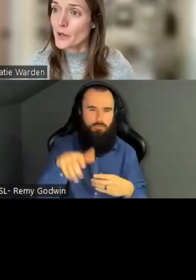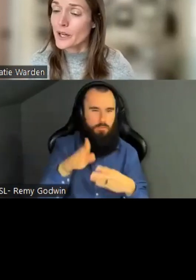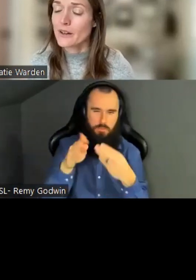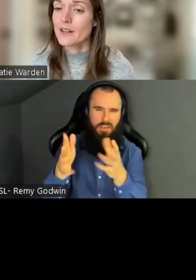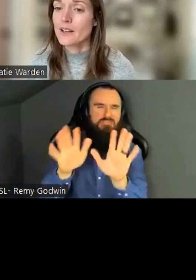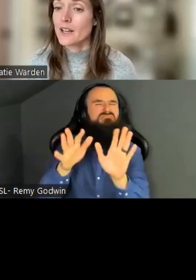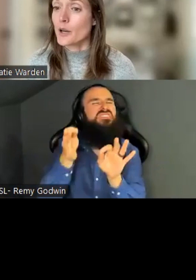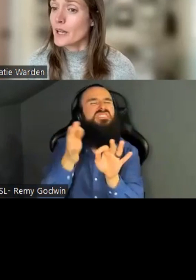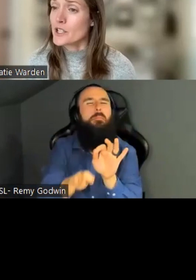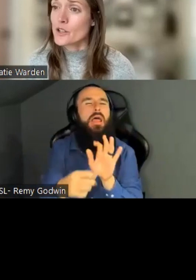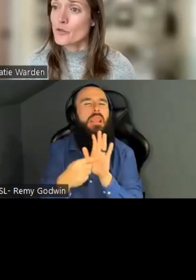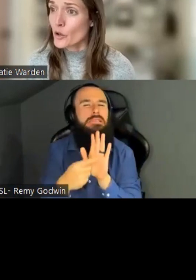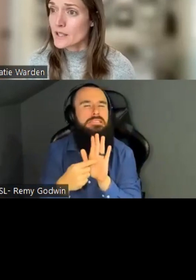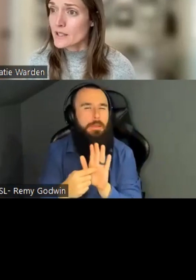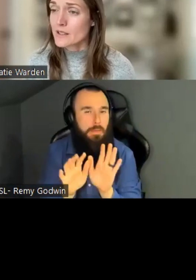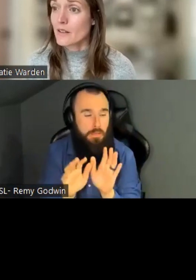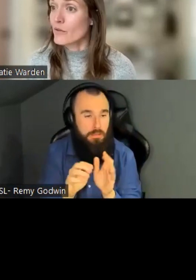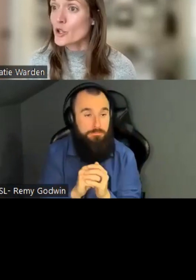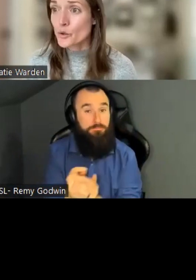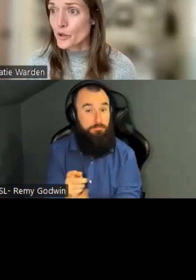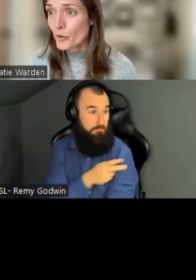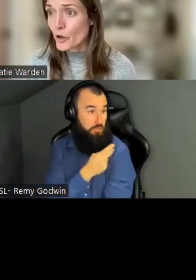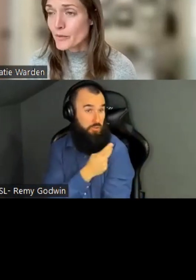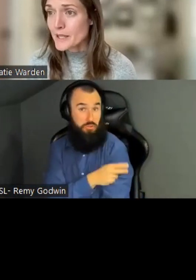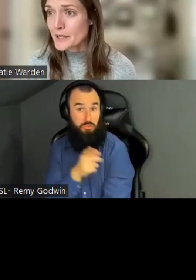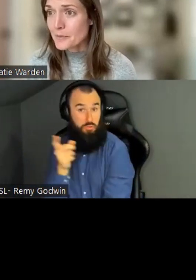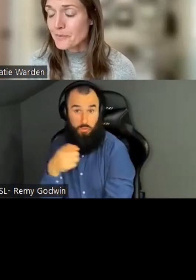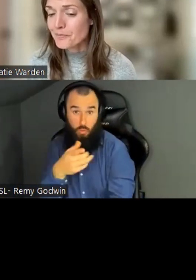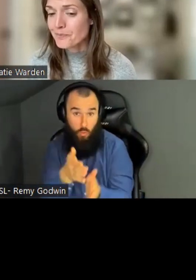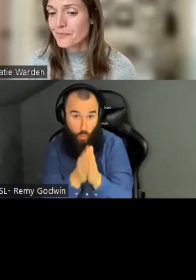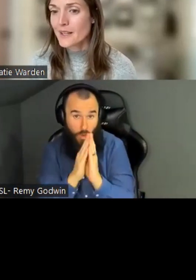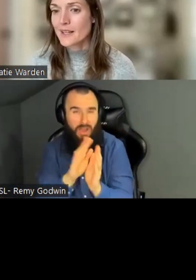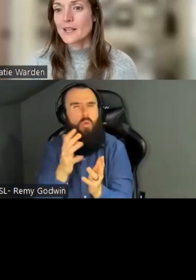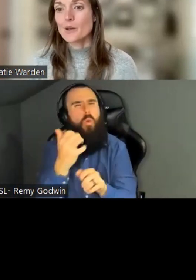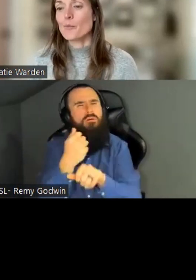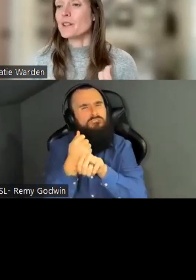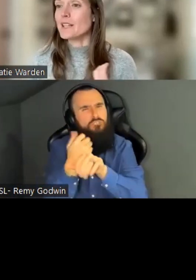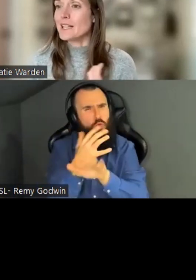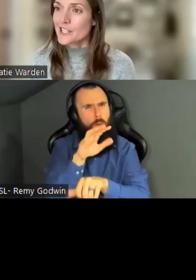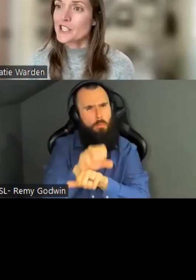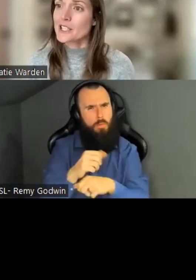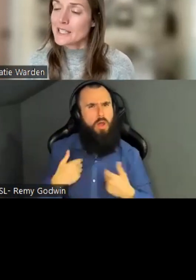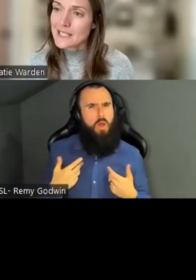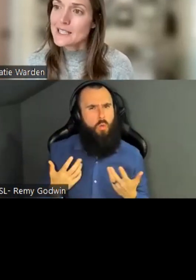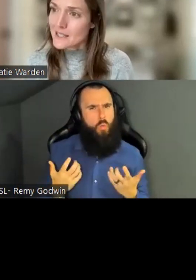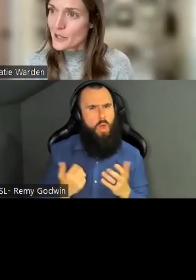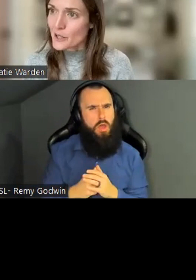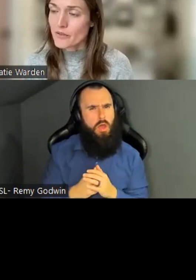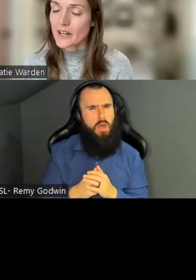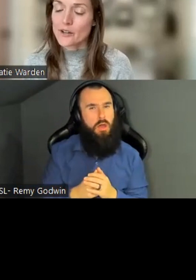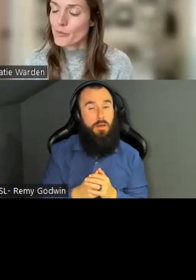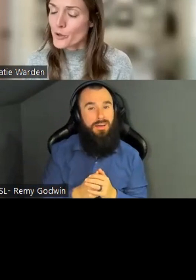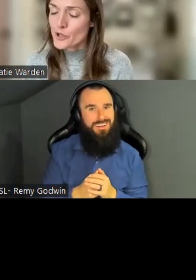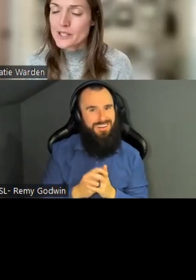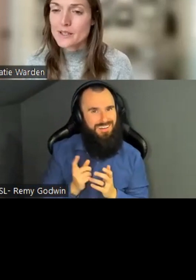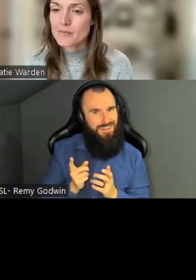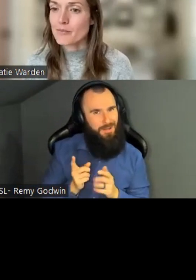where a patient requests a virtual appointment, but they actually need to see a provider in person